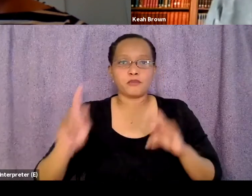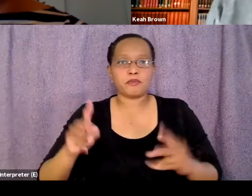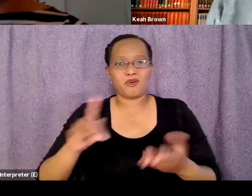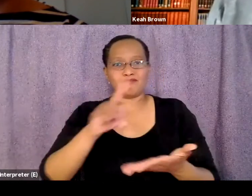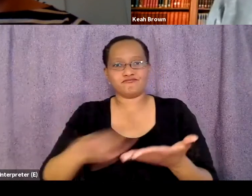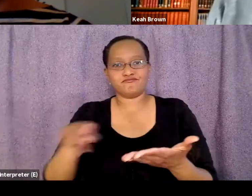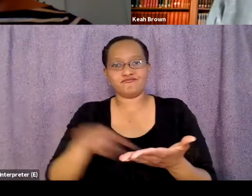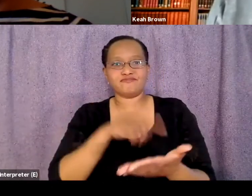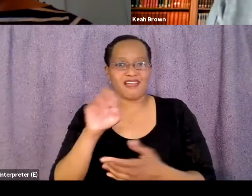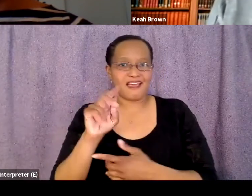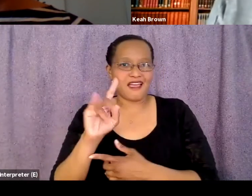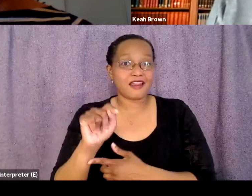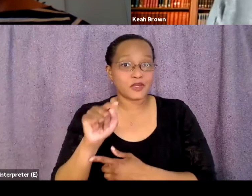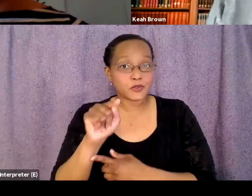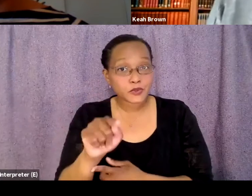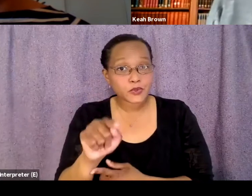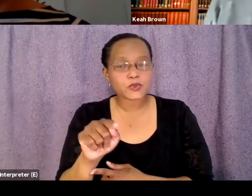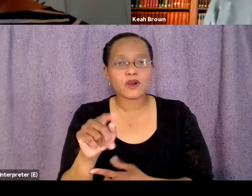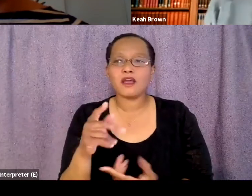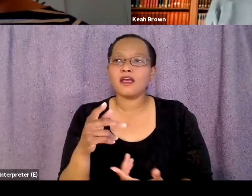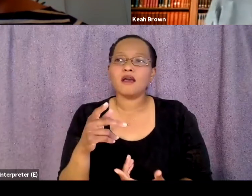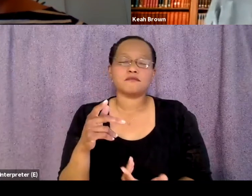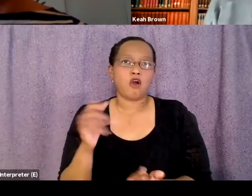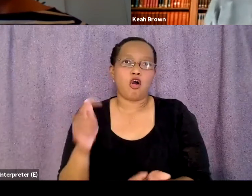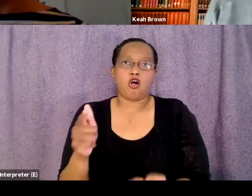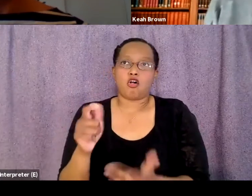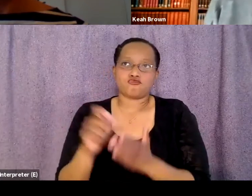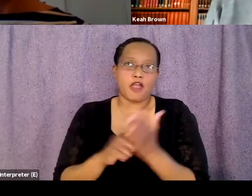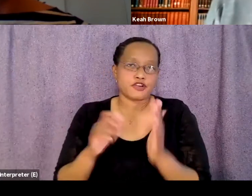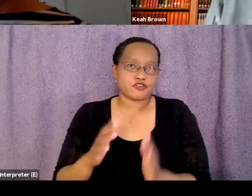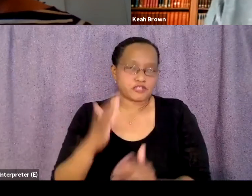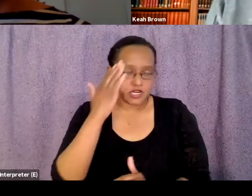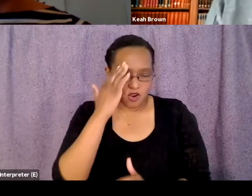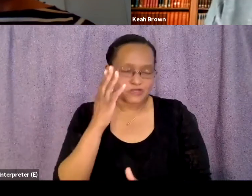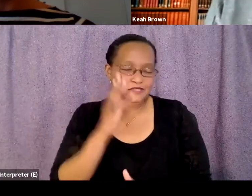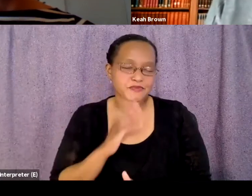books are edited and it's not a personal attack when they edit what you want is editors who.